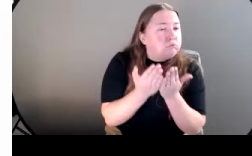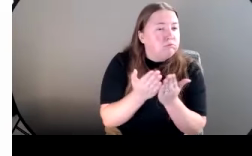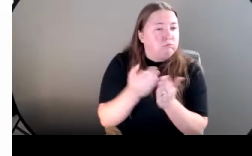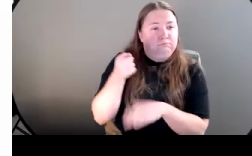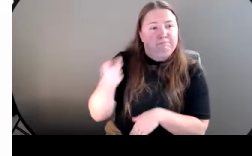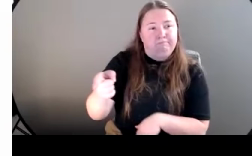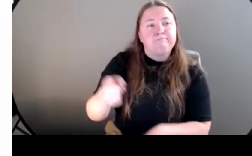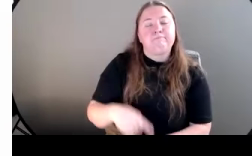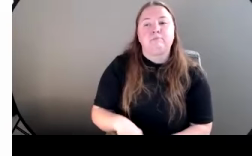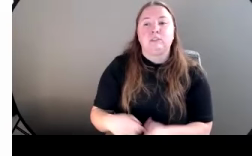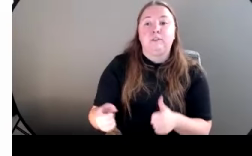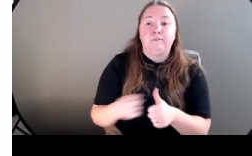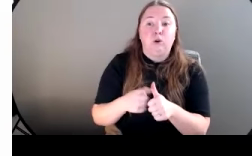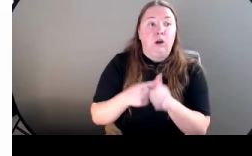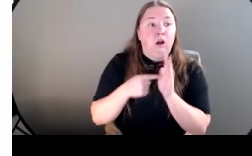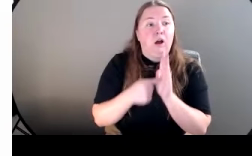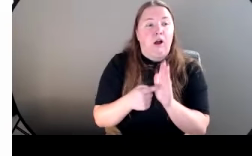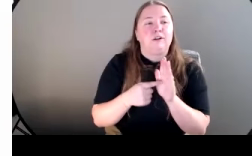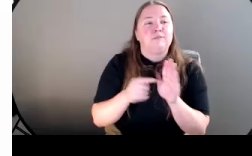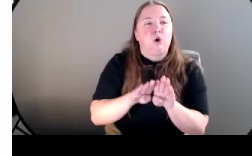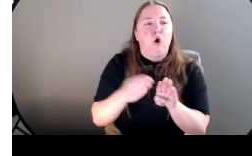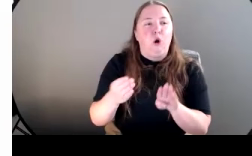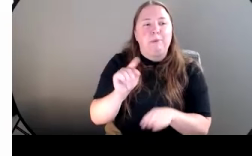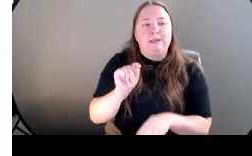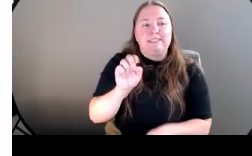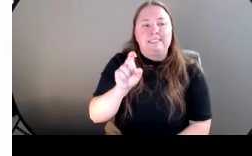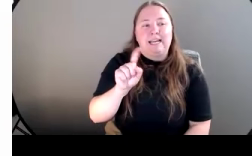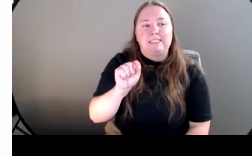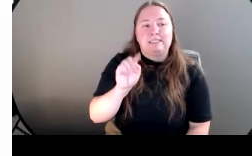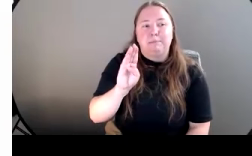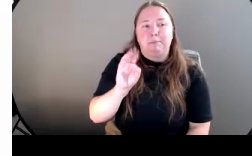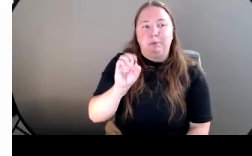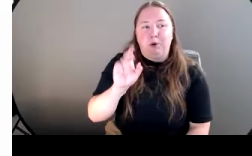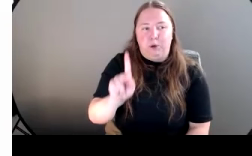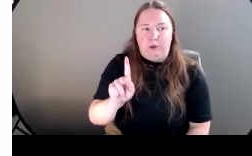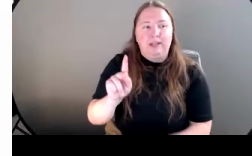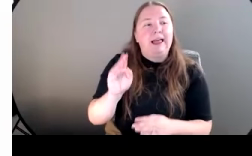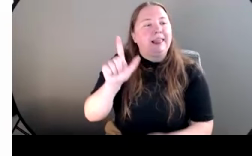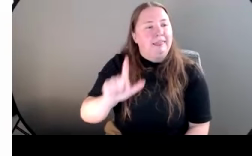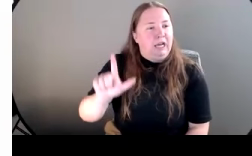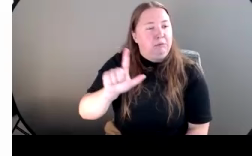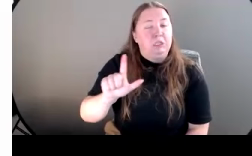The first one I'm going to show is Open Textbook Library. This is a pretty good sized one.